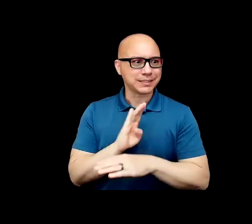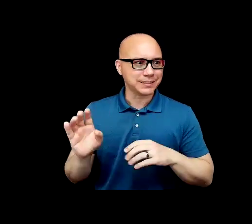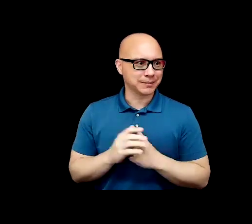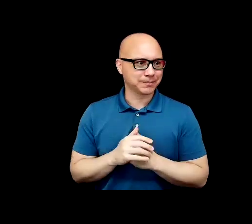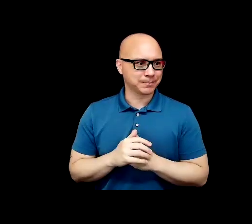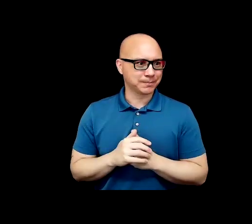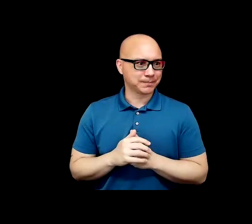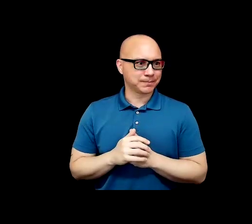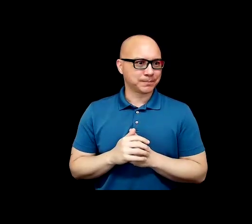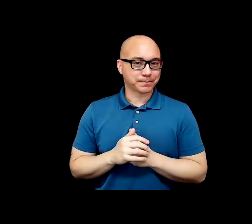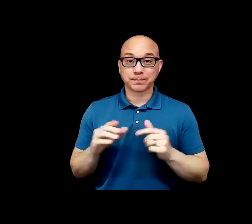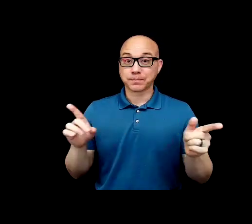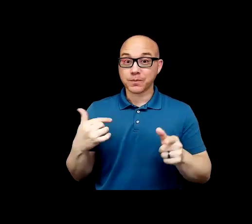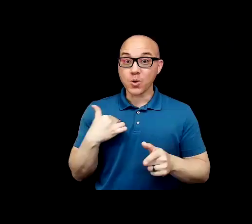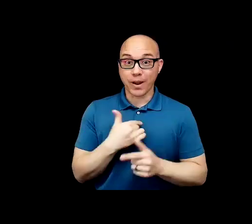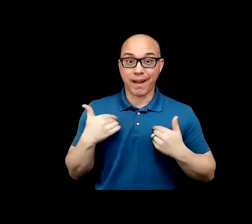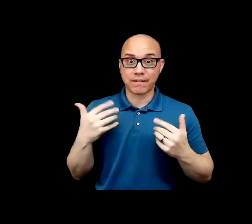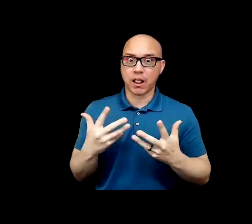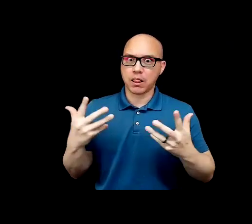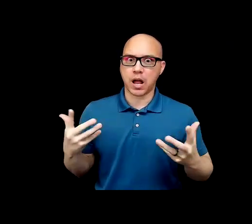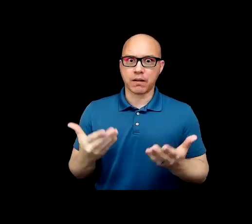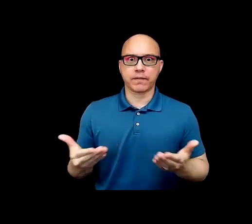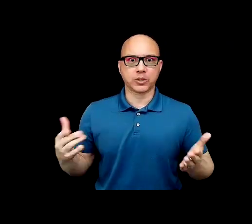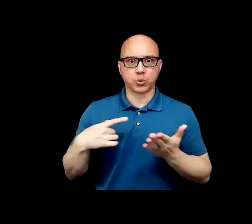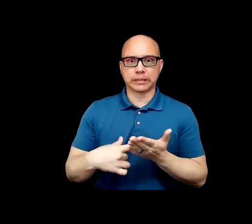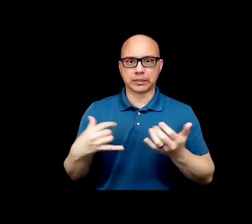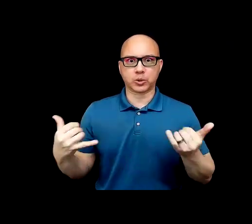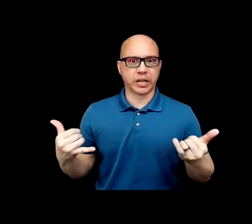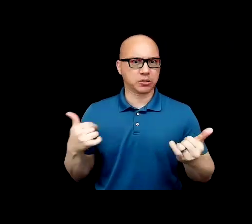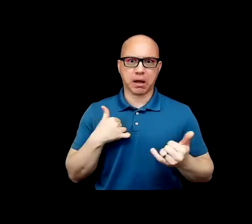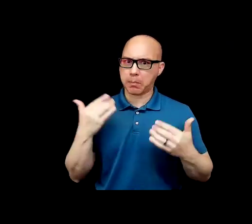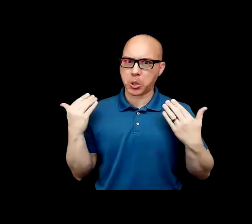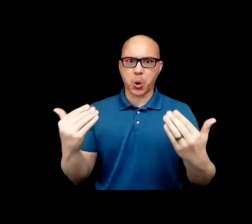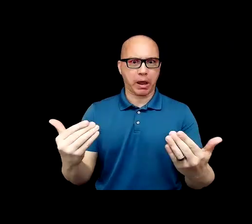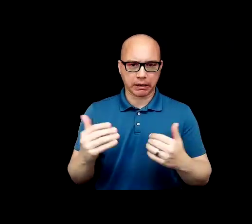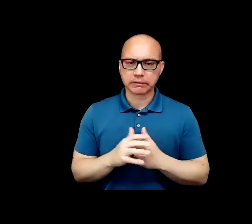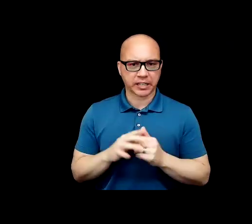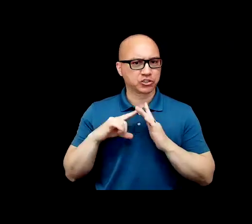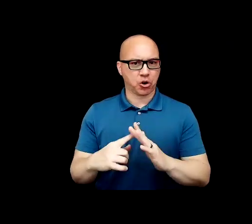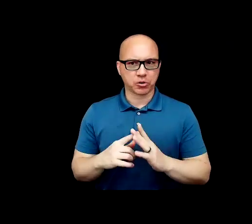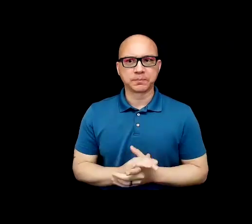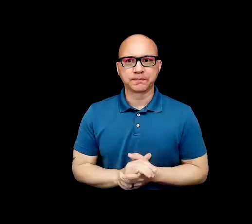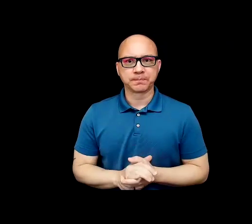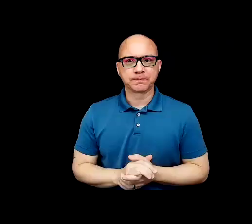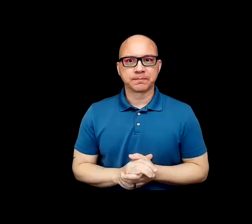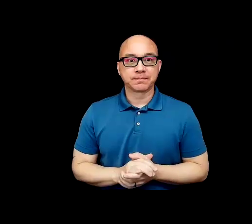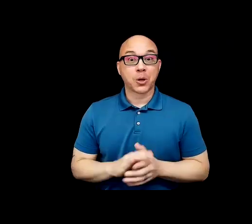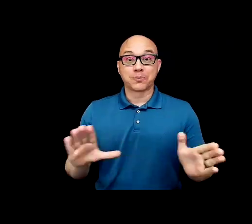We have a lot to cover today. I will go ahead and get started. So, good afternoon,